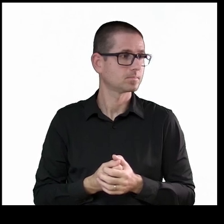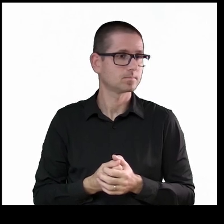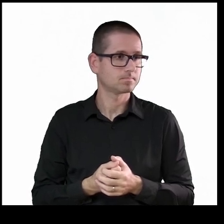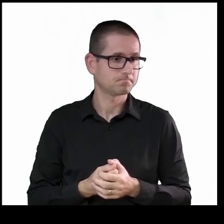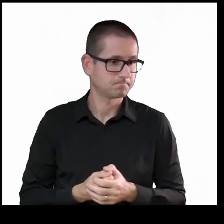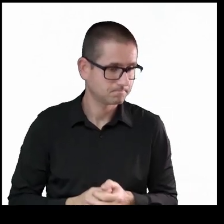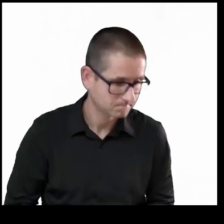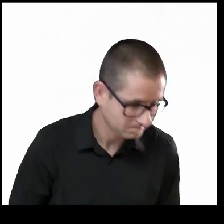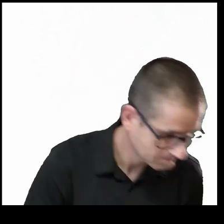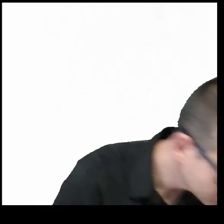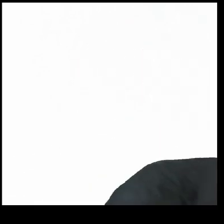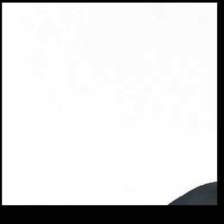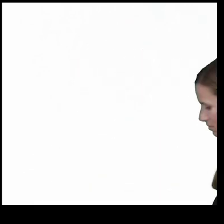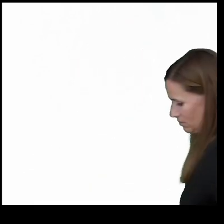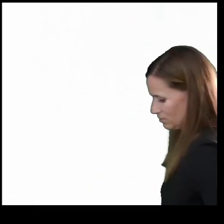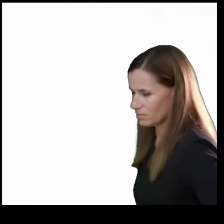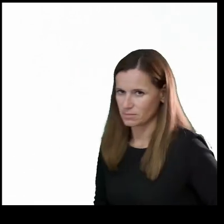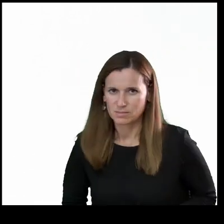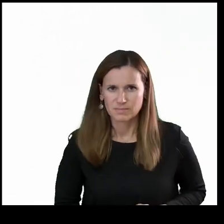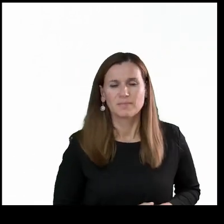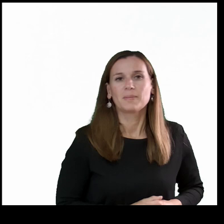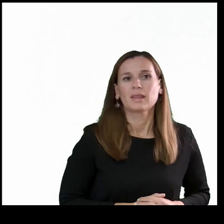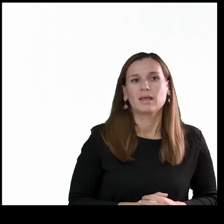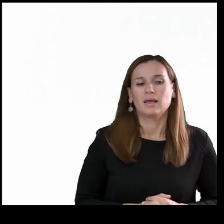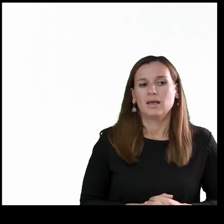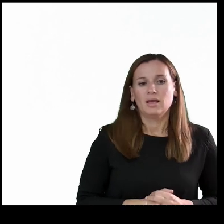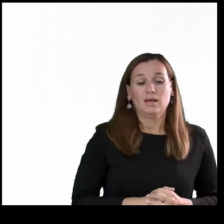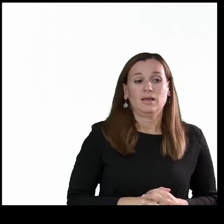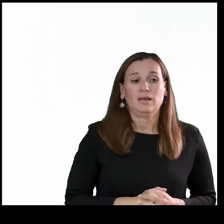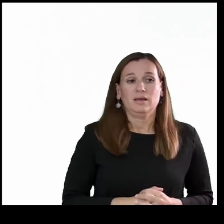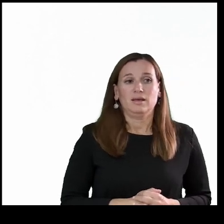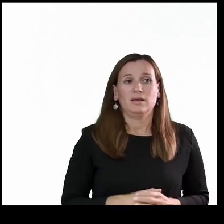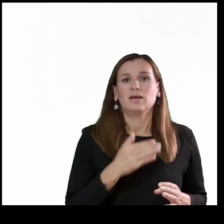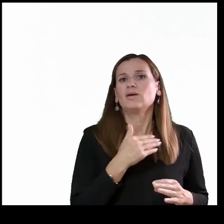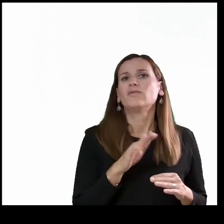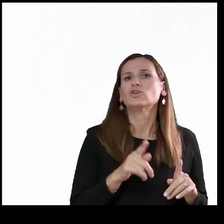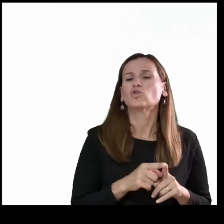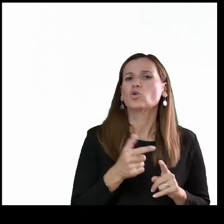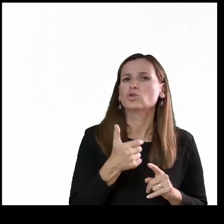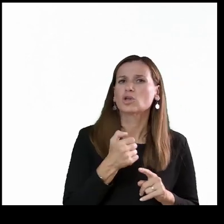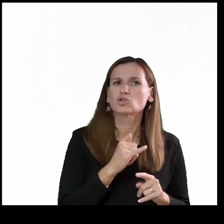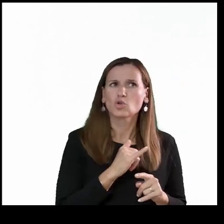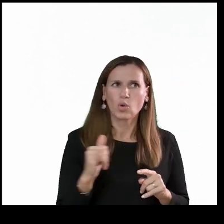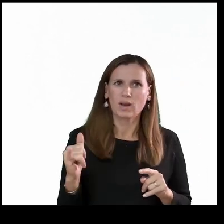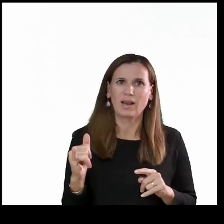diagram about more than 100 years of Moore's Law. So this